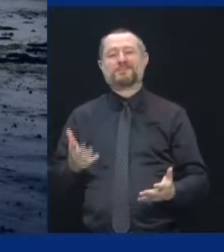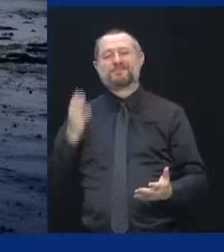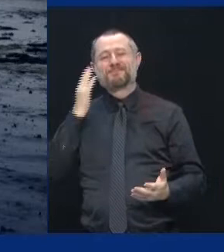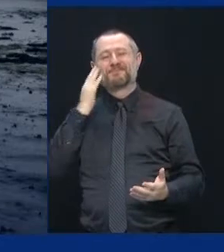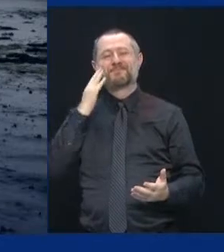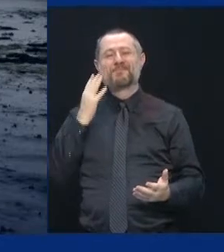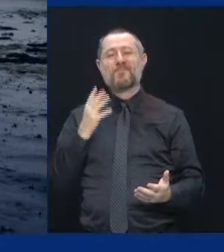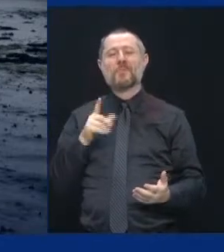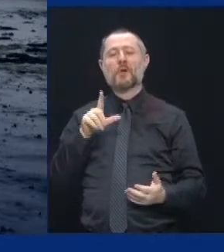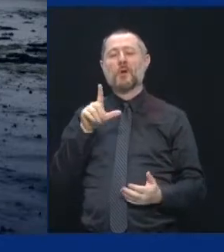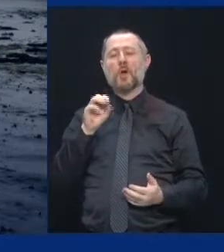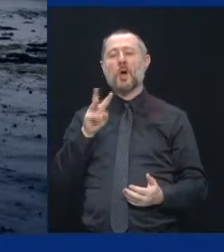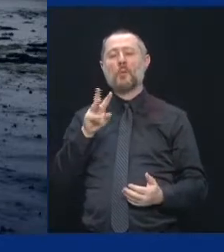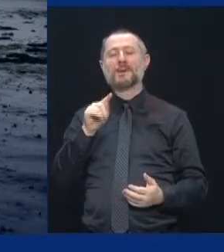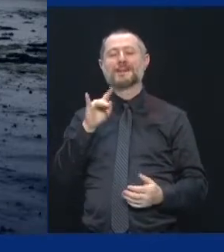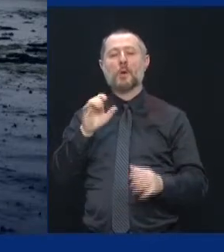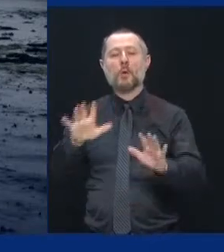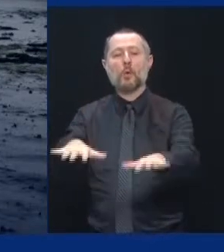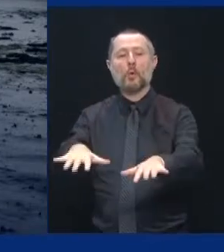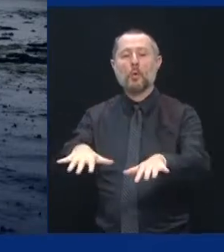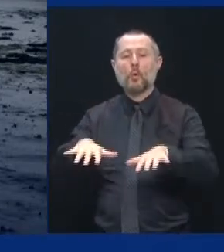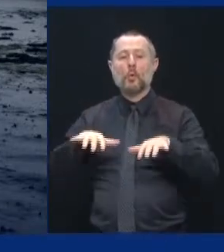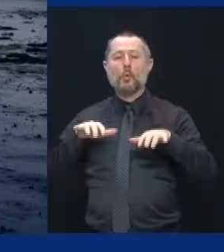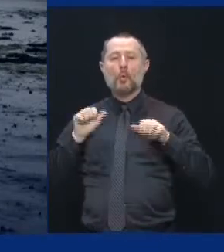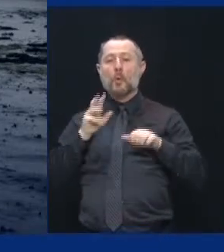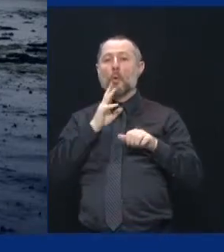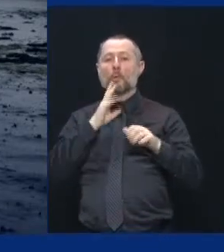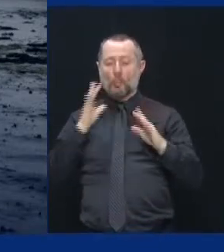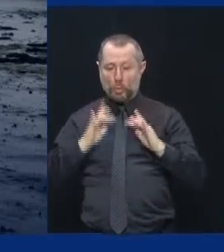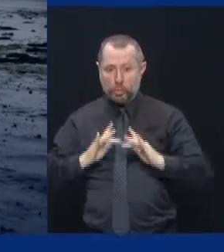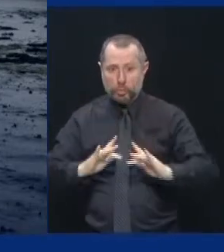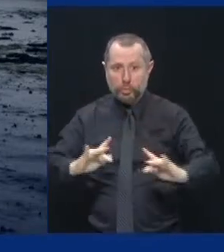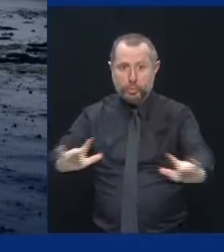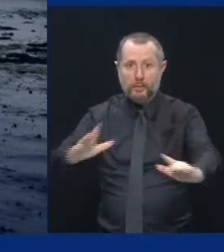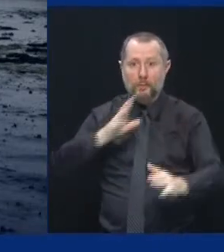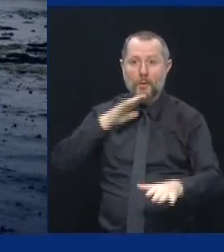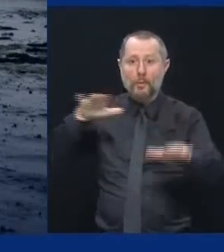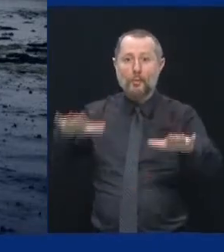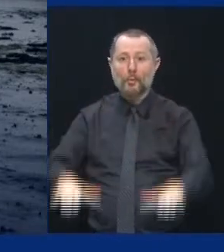THEY WERE THERE. IT'S WHAT WE CALL CREATED LOW